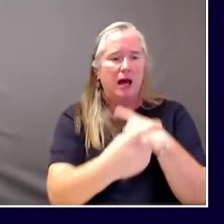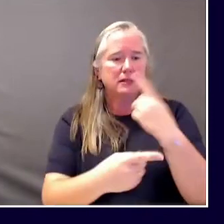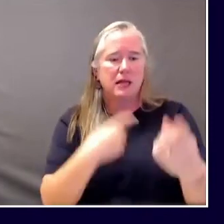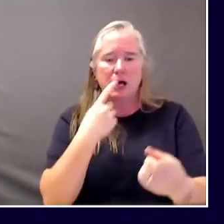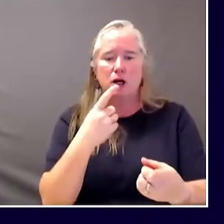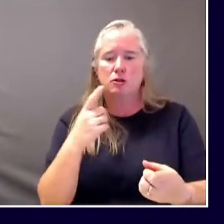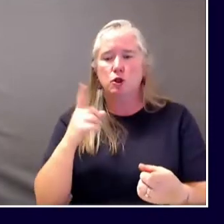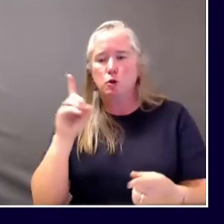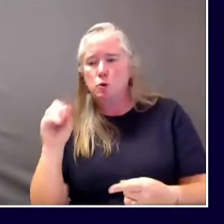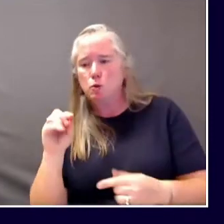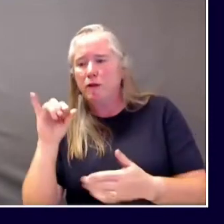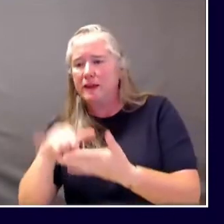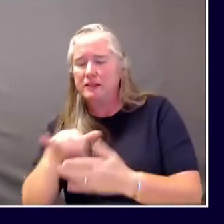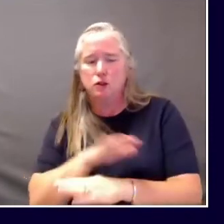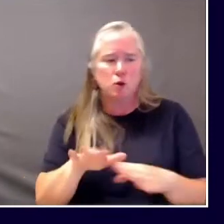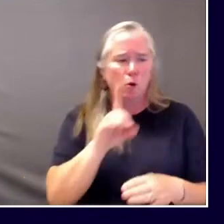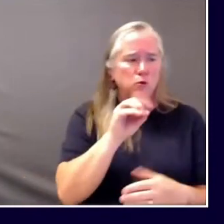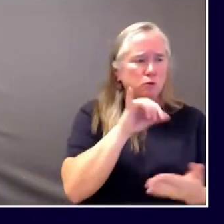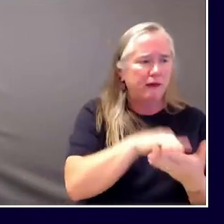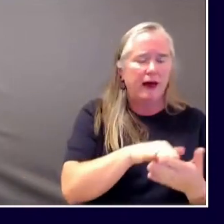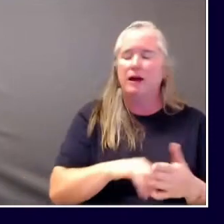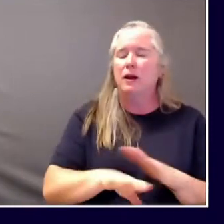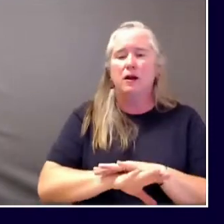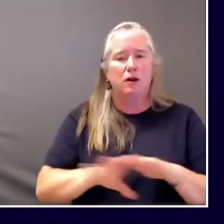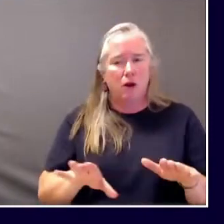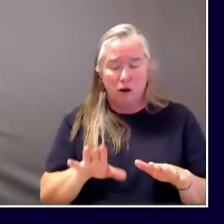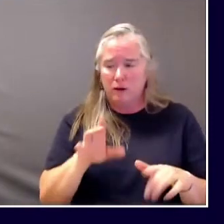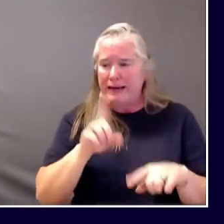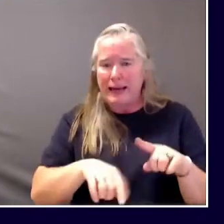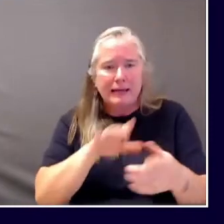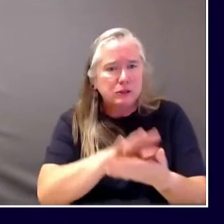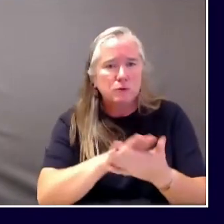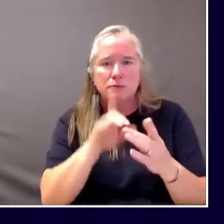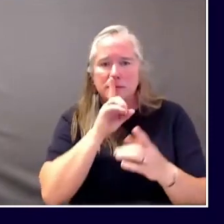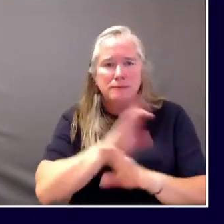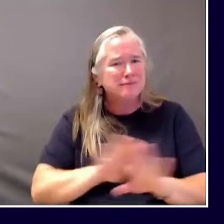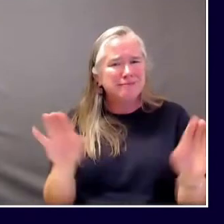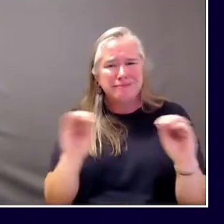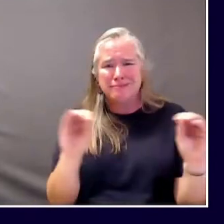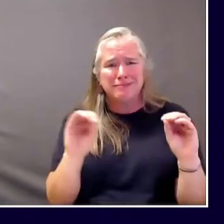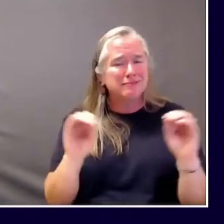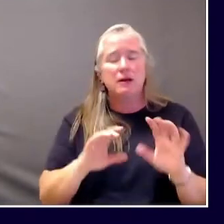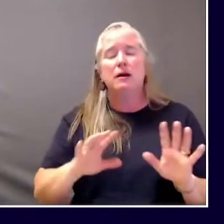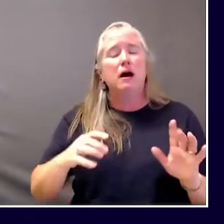can't shopper or open a business